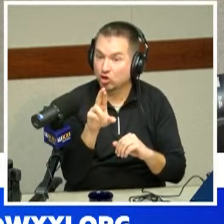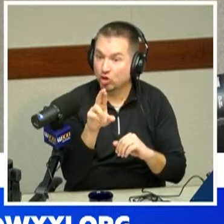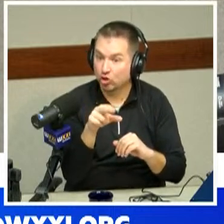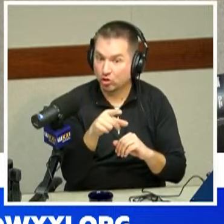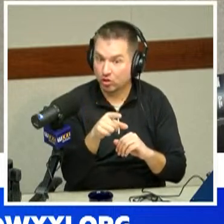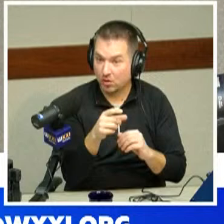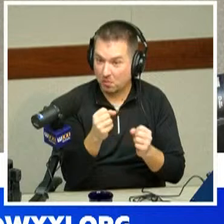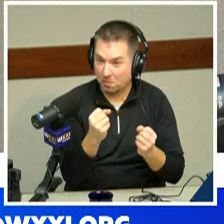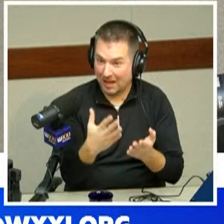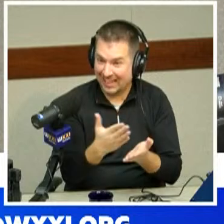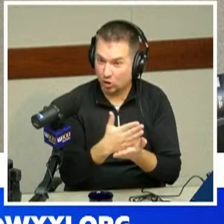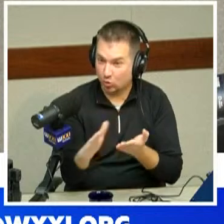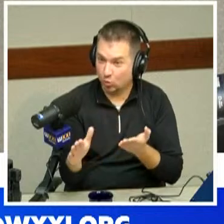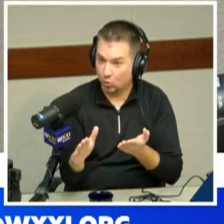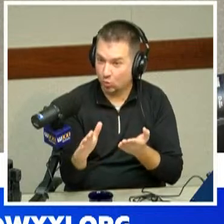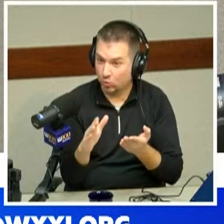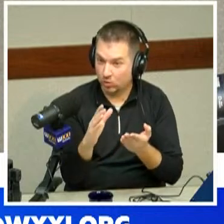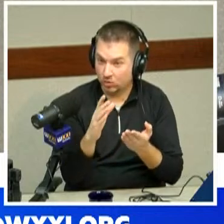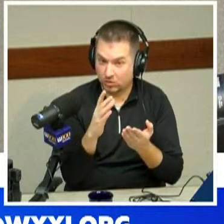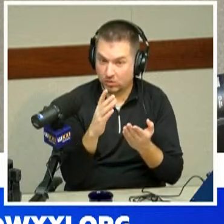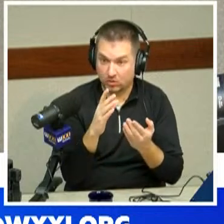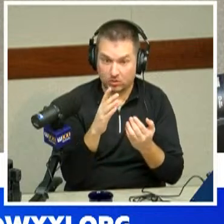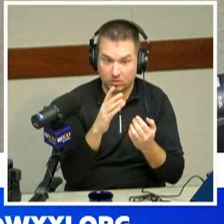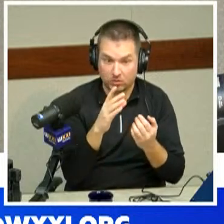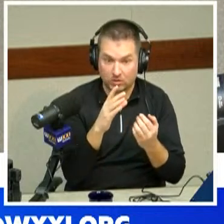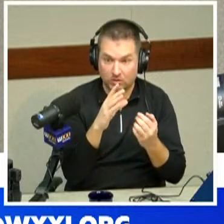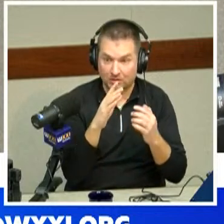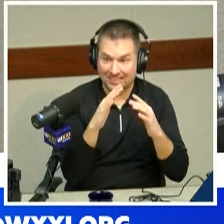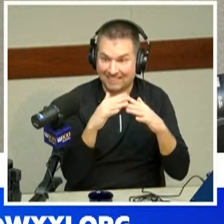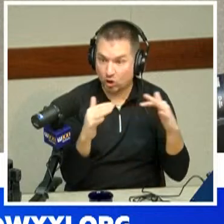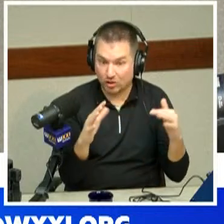people with disabilities but particularly the DEA and heart of hearing community and um and